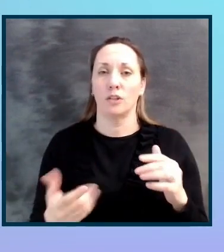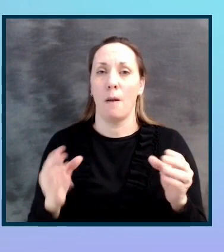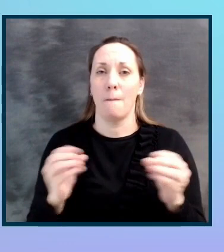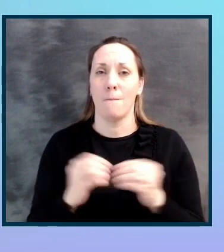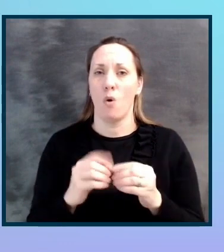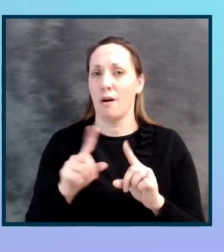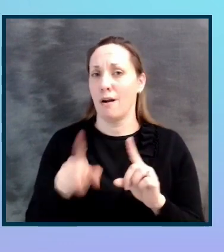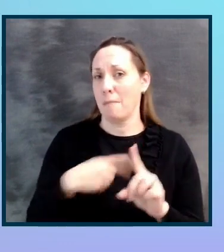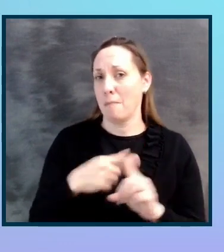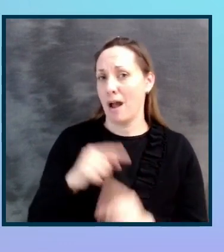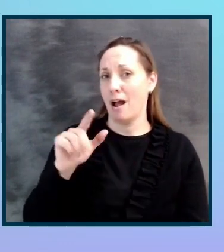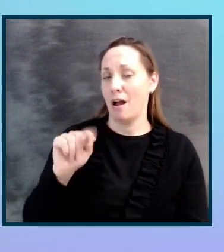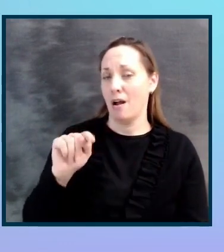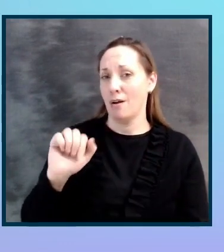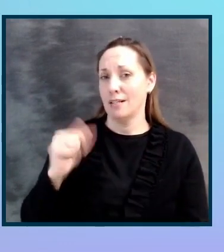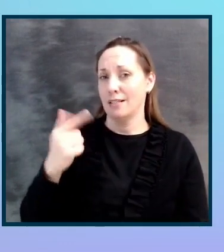things like that in design space.